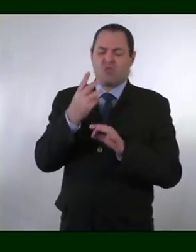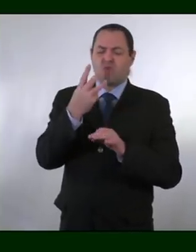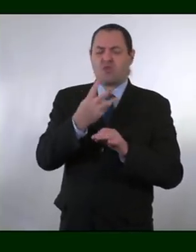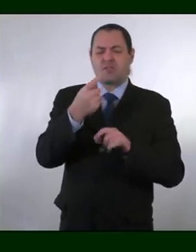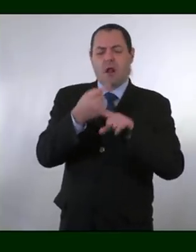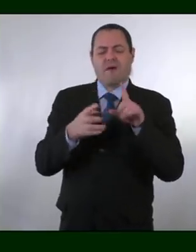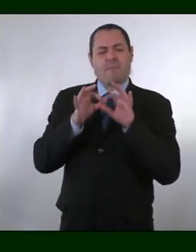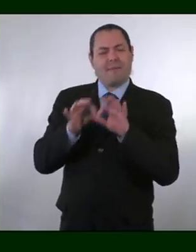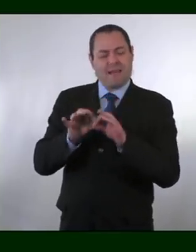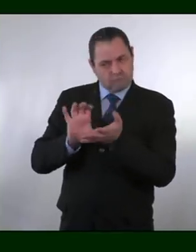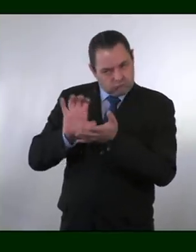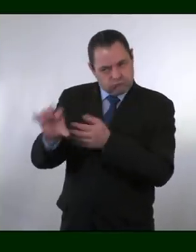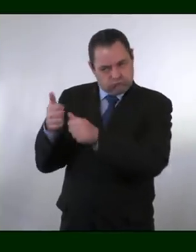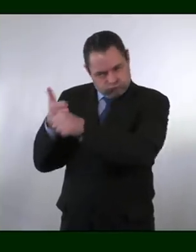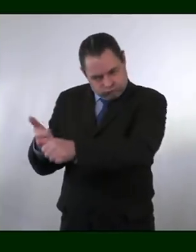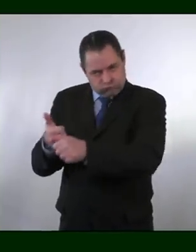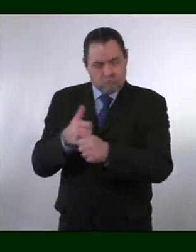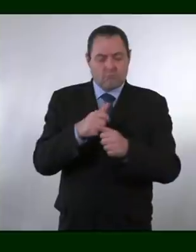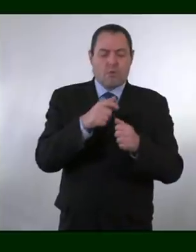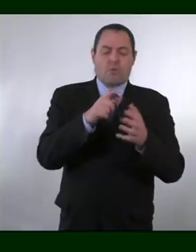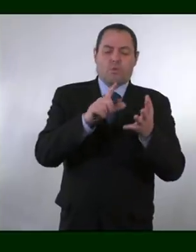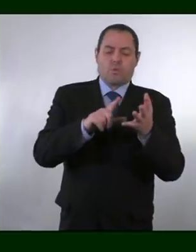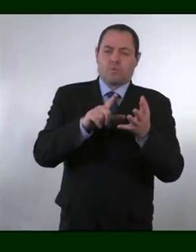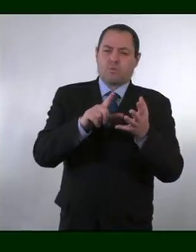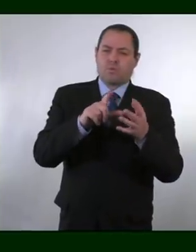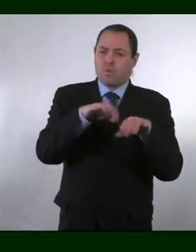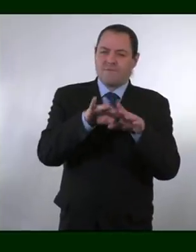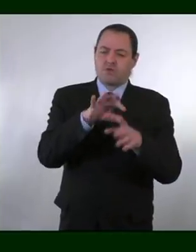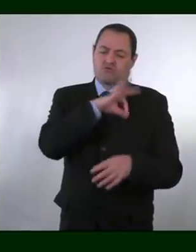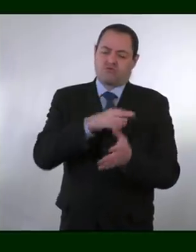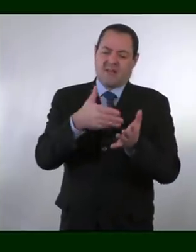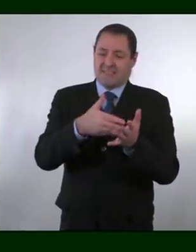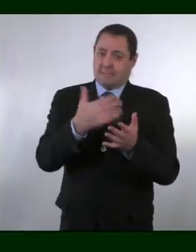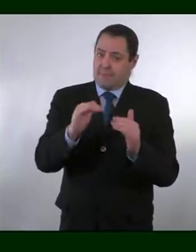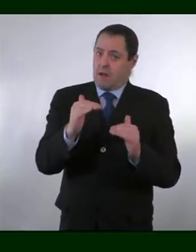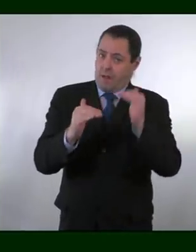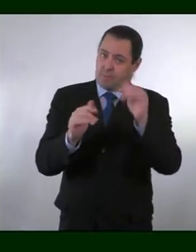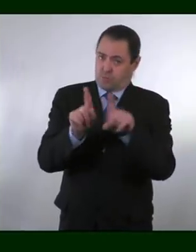universal credit in the way that I described. What we want to do is to get the virus under